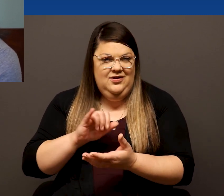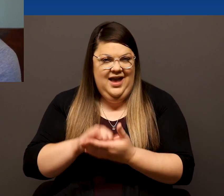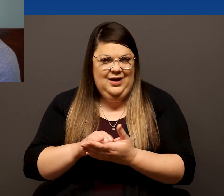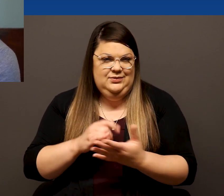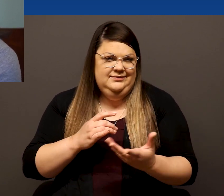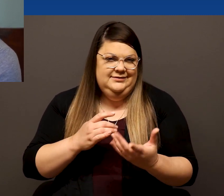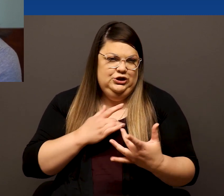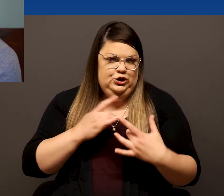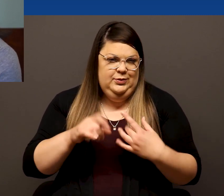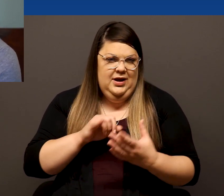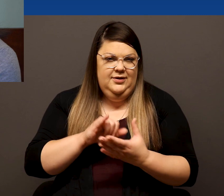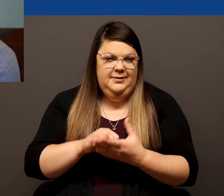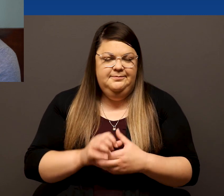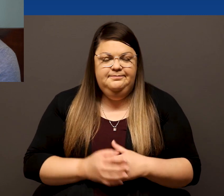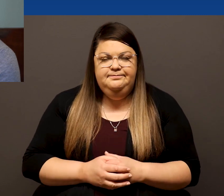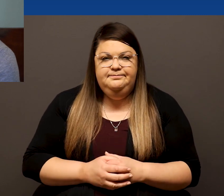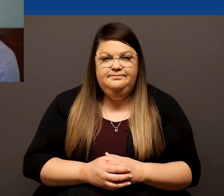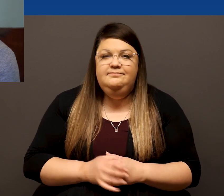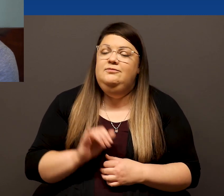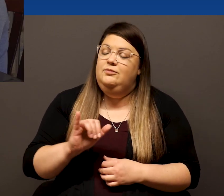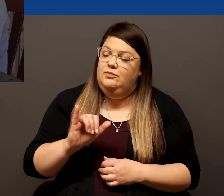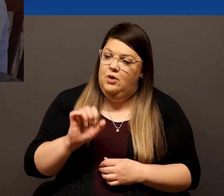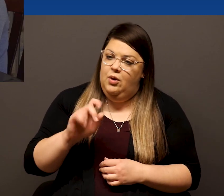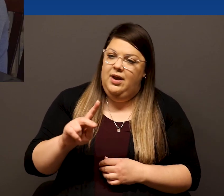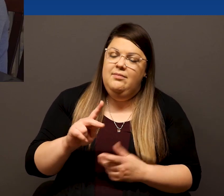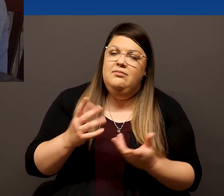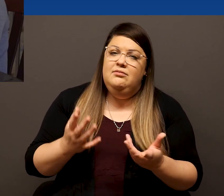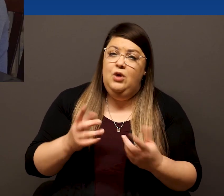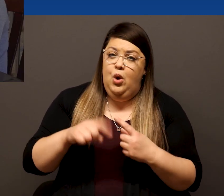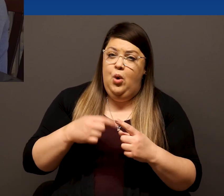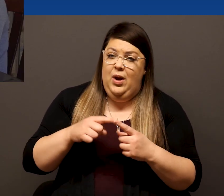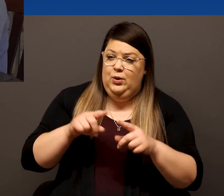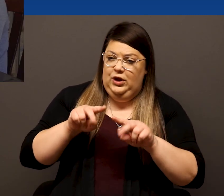and just I'm a little concerned about that. Okay. When we look at the breakout of